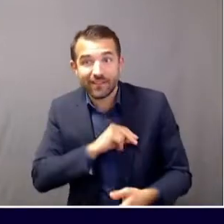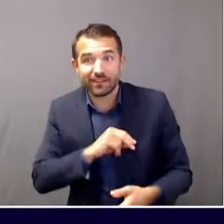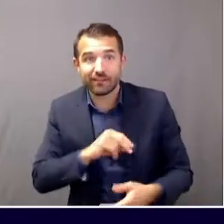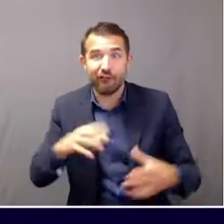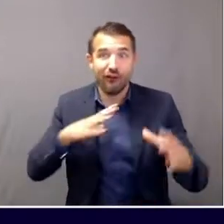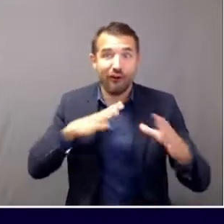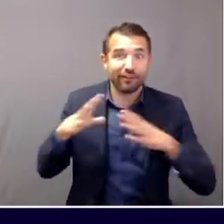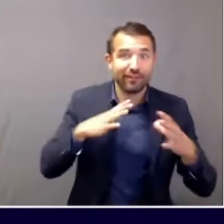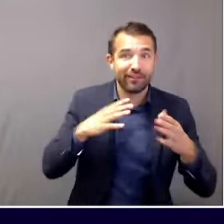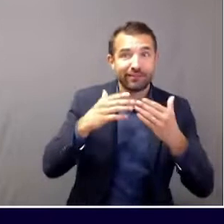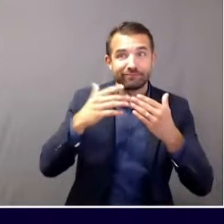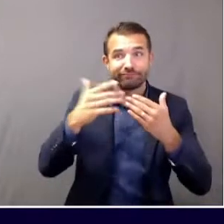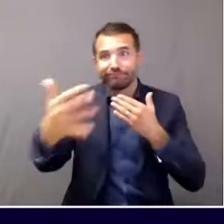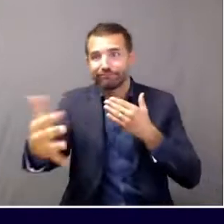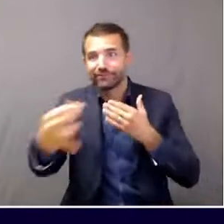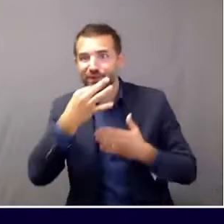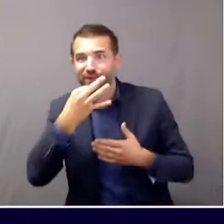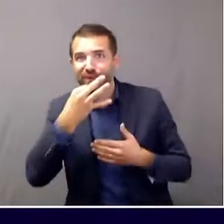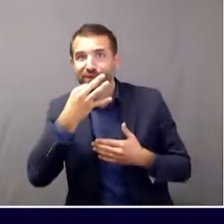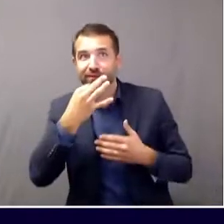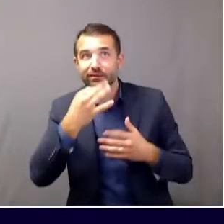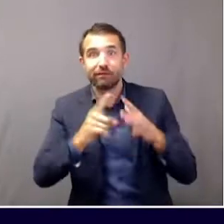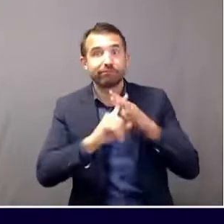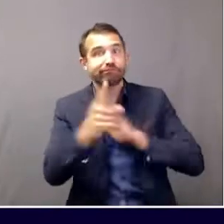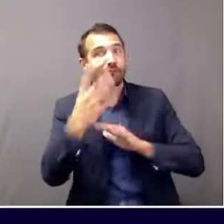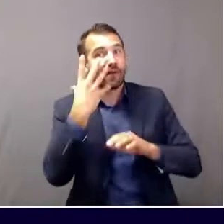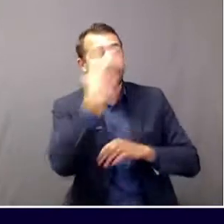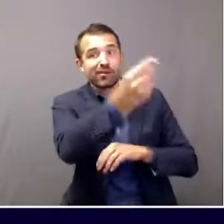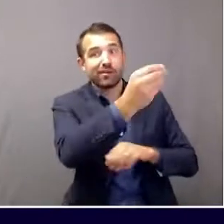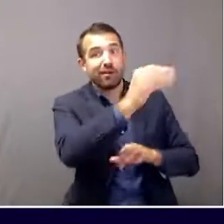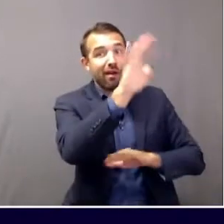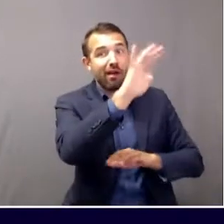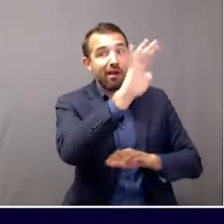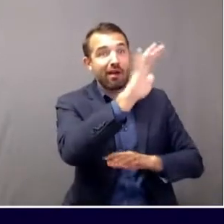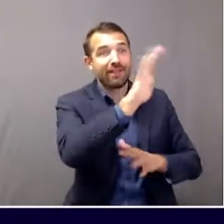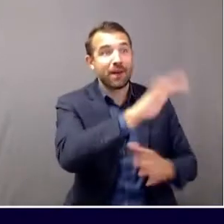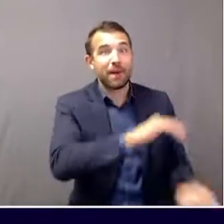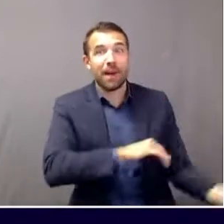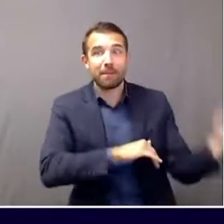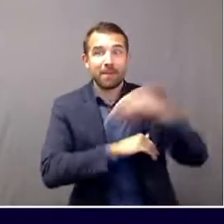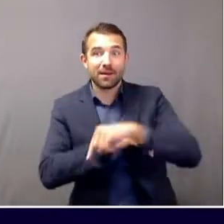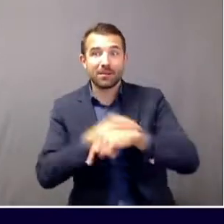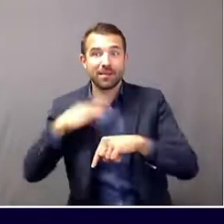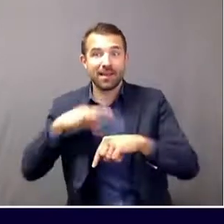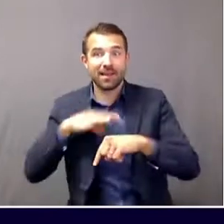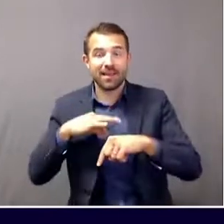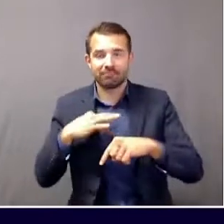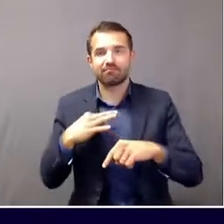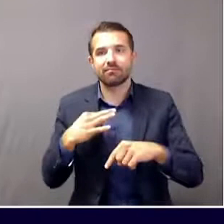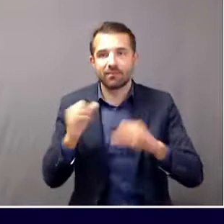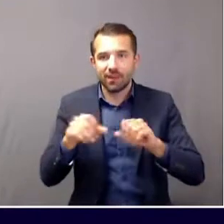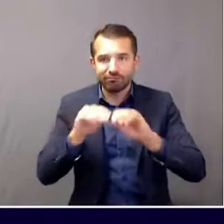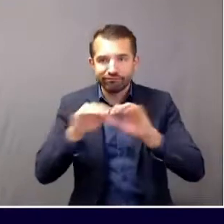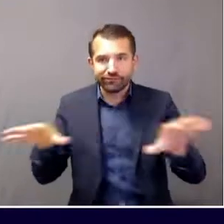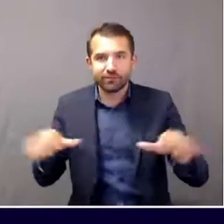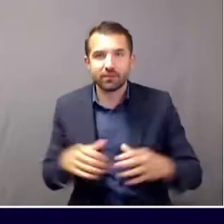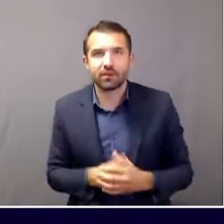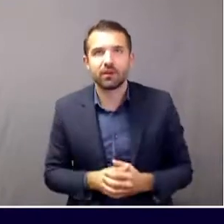might be making more affected areas and then themselves